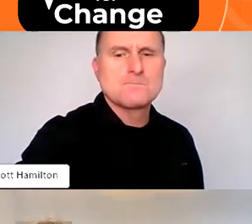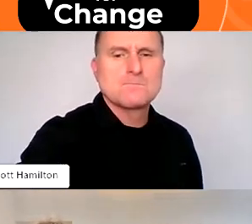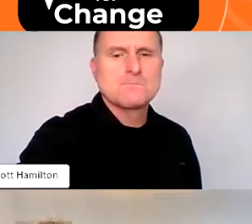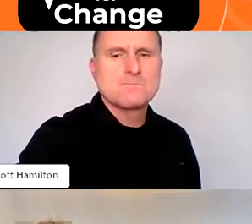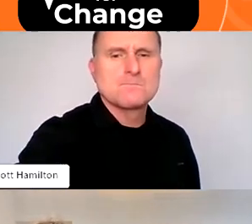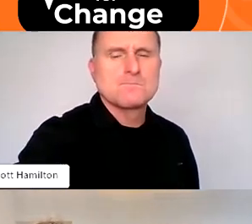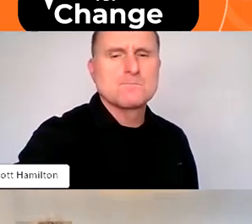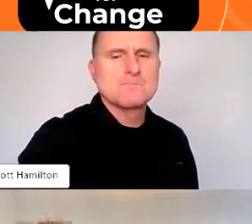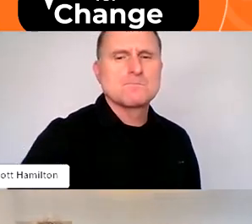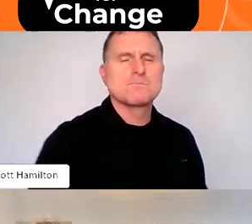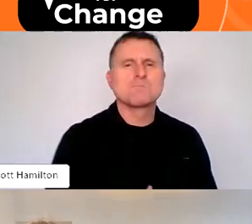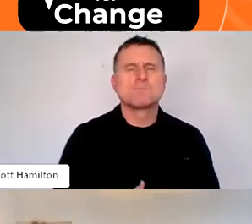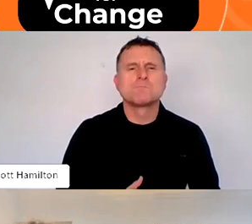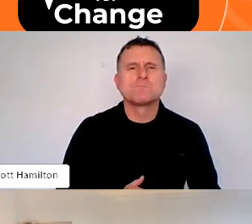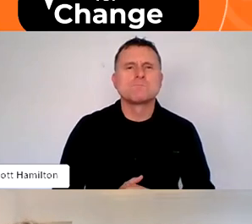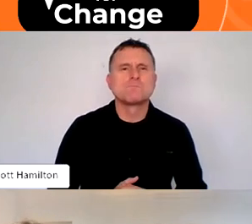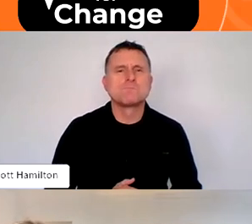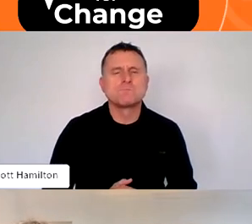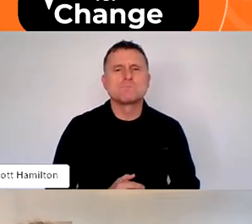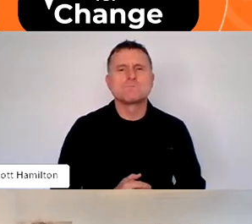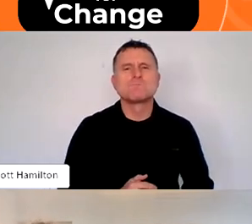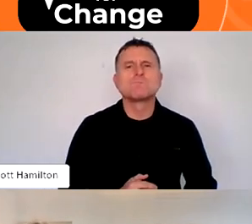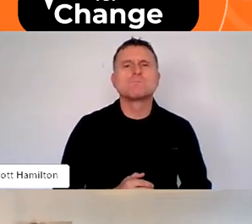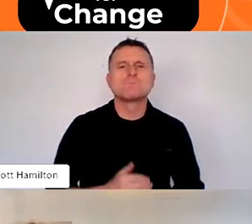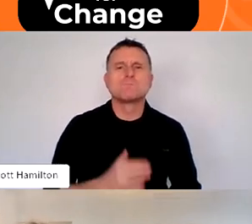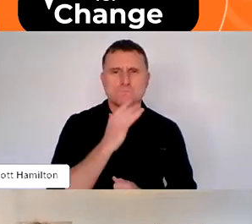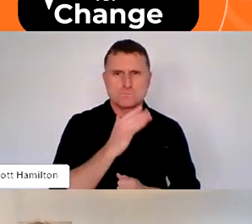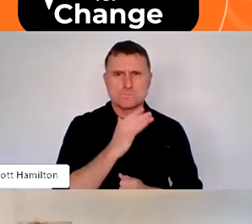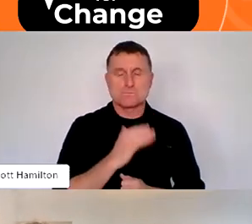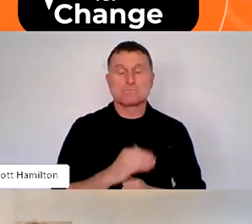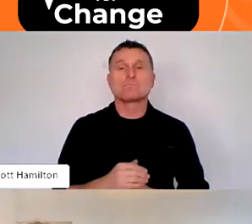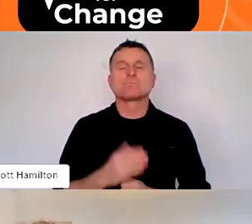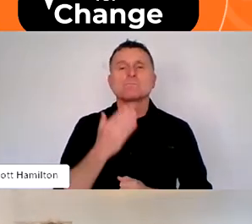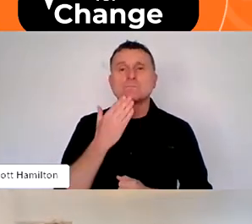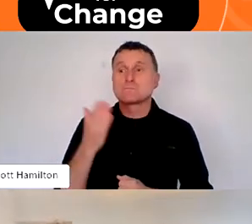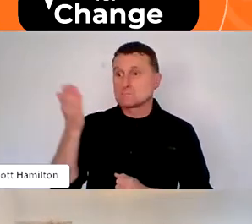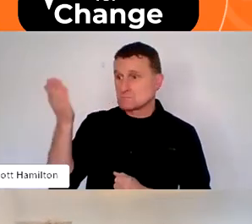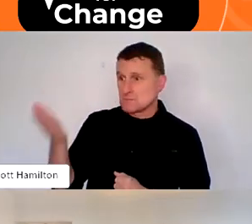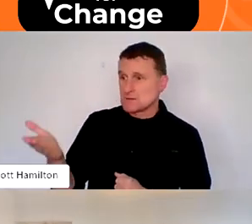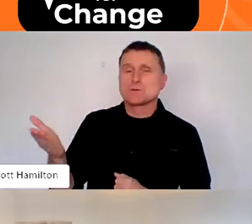Tāmaki Makaurau ahau e noho ana, ko Jude MacArthur tōku ingoa. Thank you very much for the invitation and for calling us a thinker. I